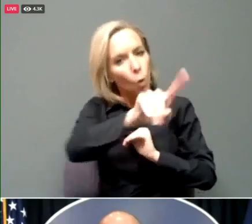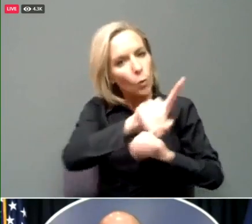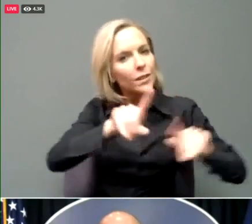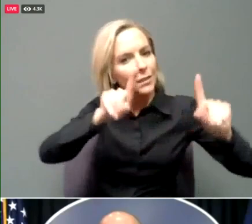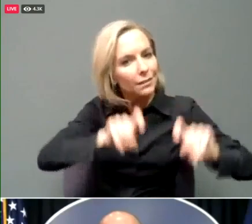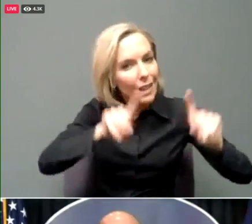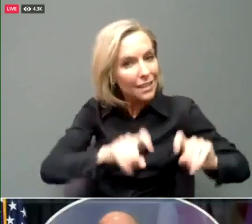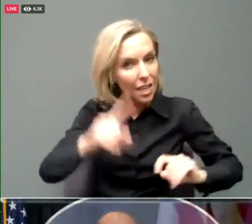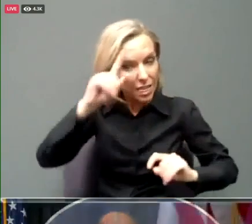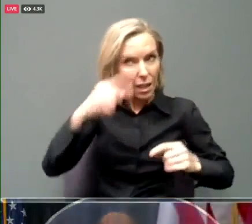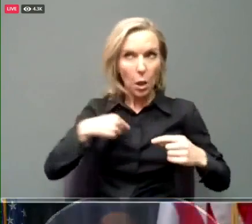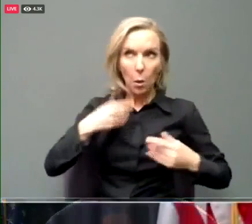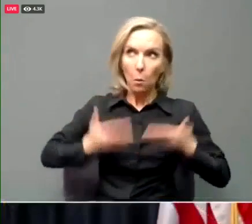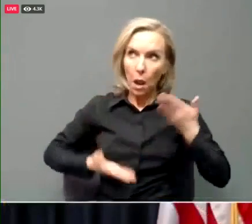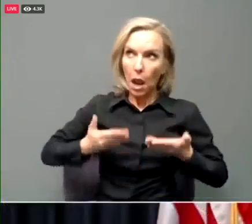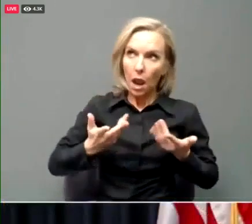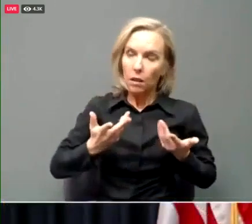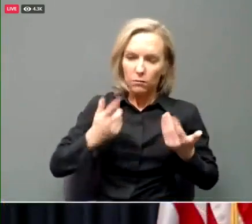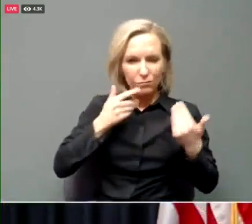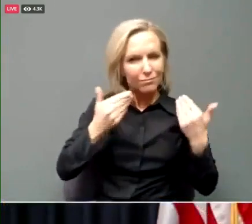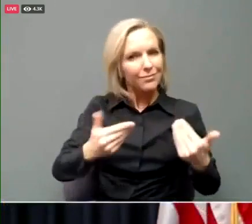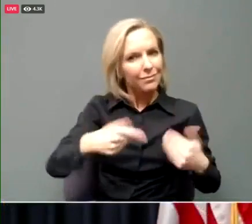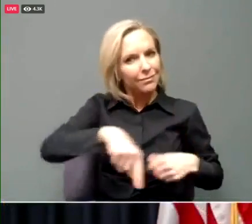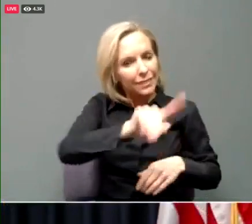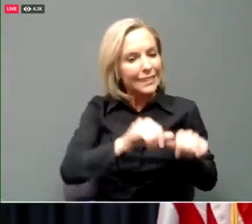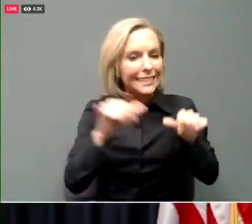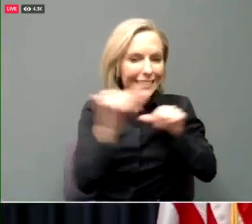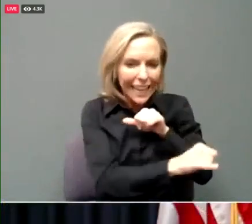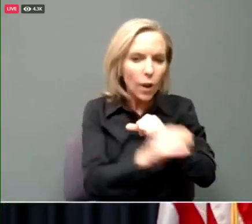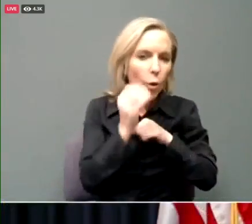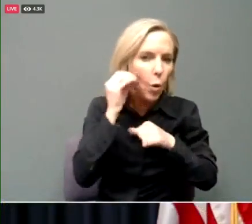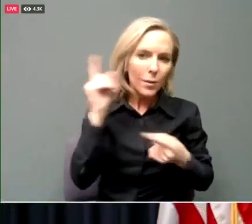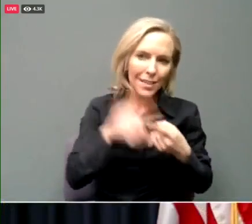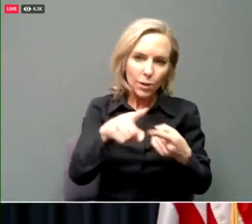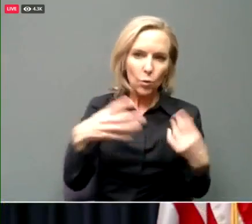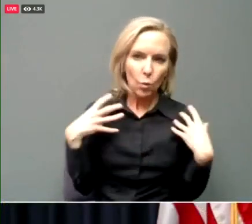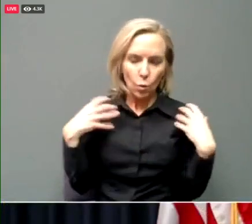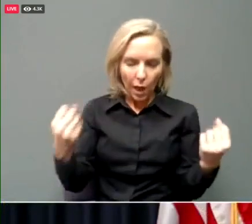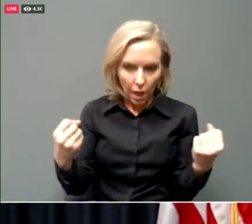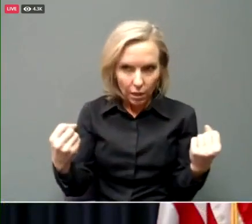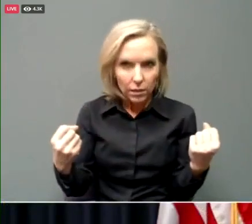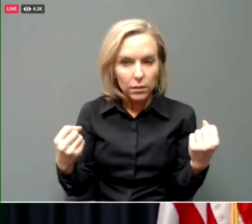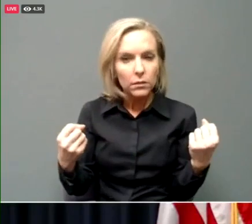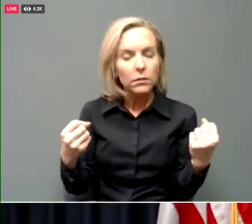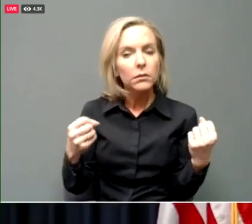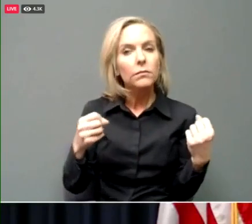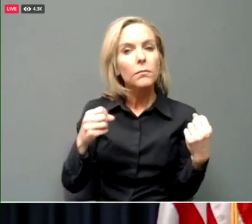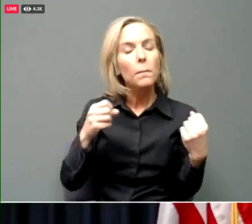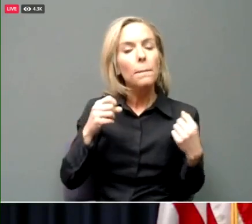and definitely stay home until you're well, um, those variations the mawr. We